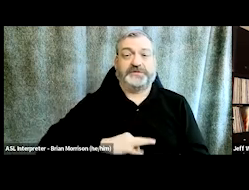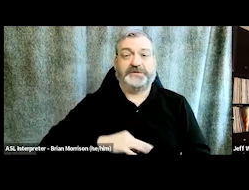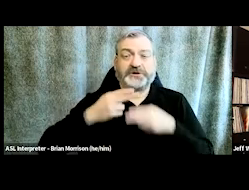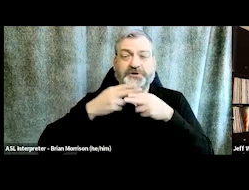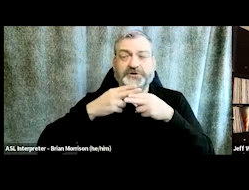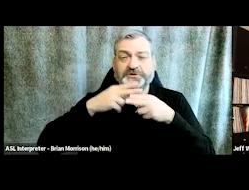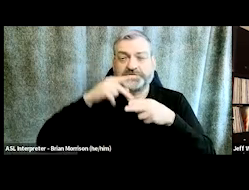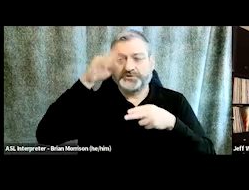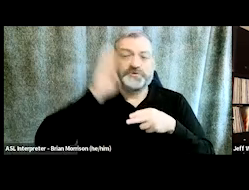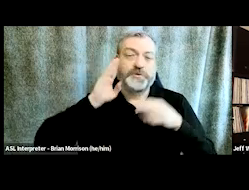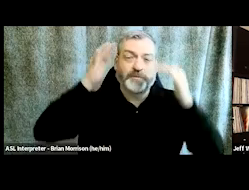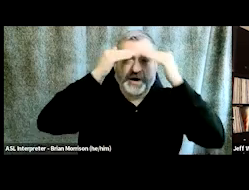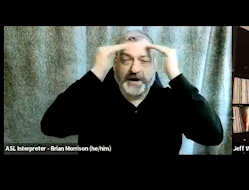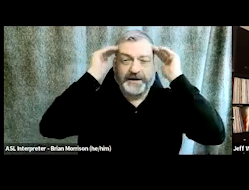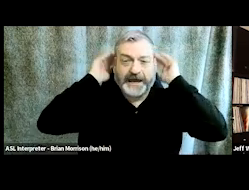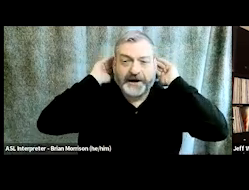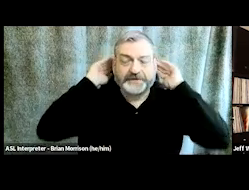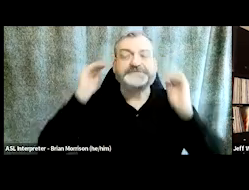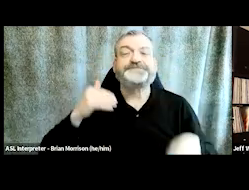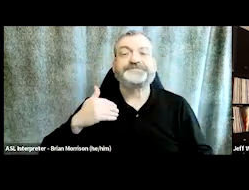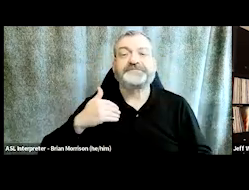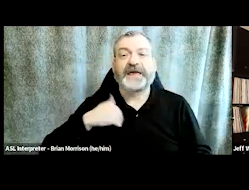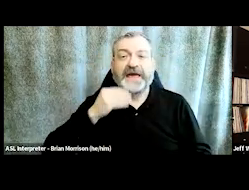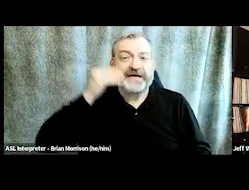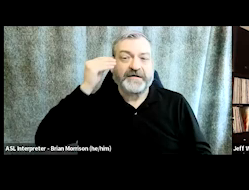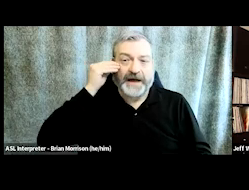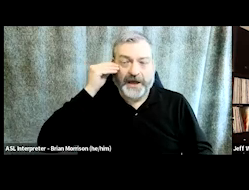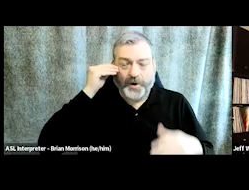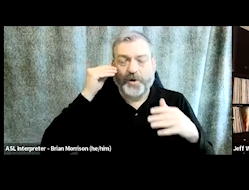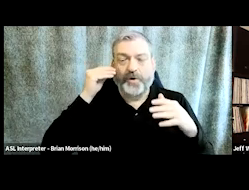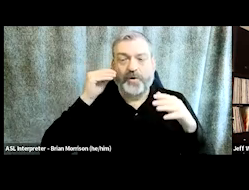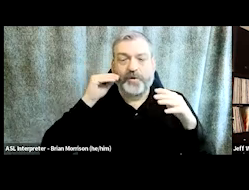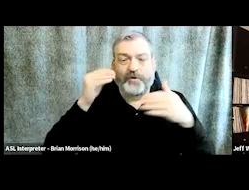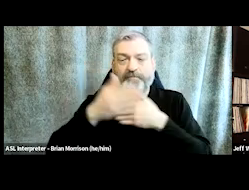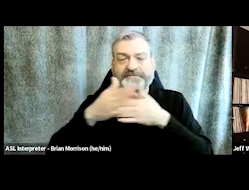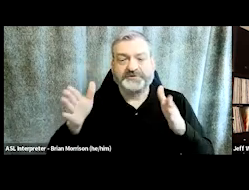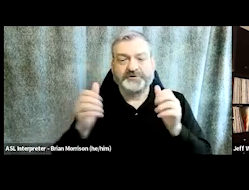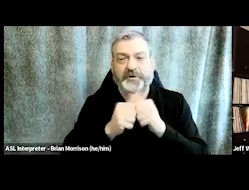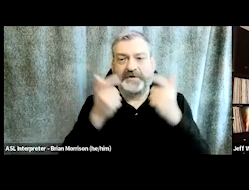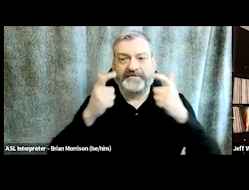and I'm in my home studio with a large painting and a couch behind me.